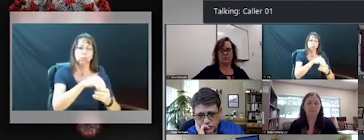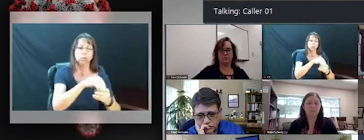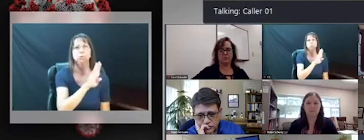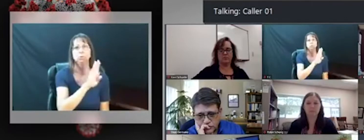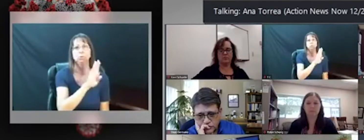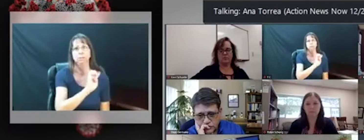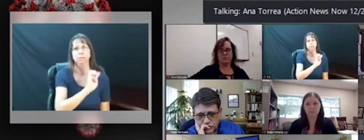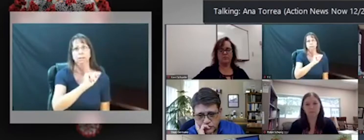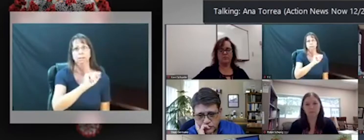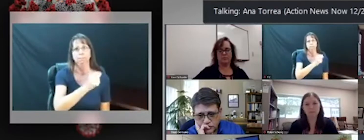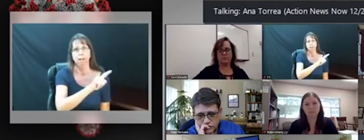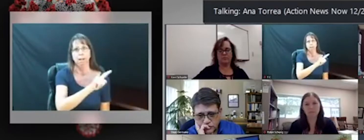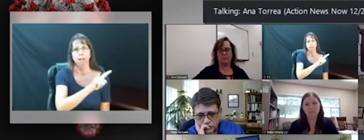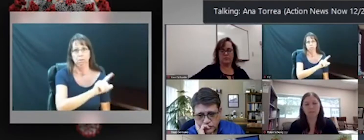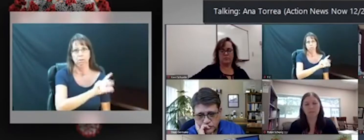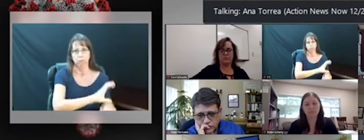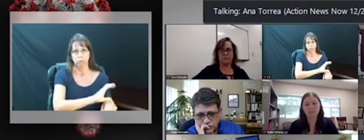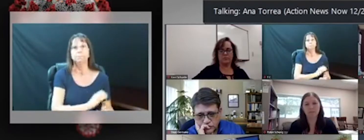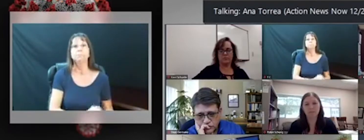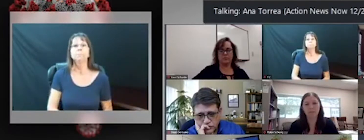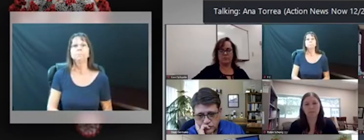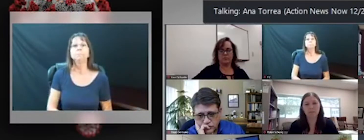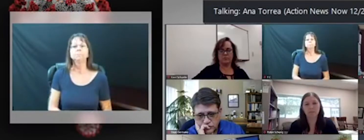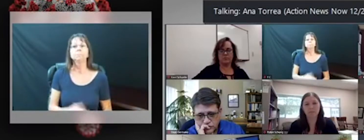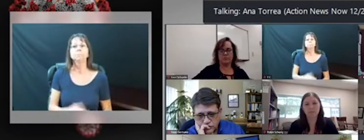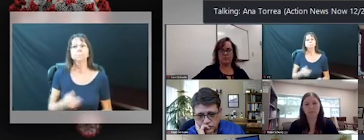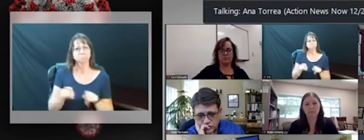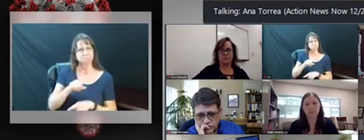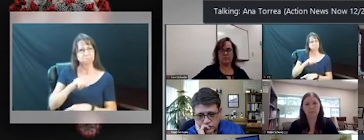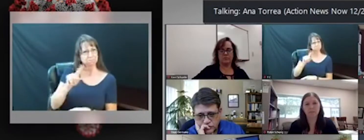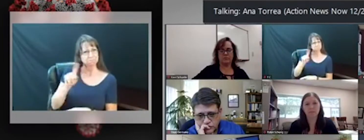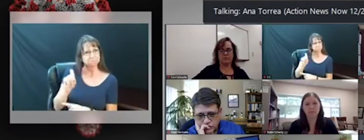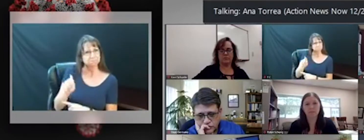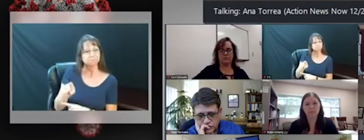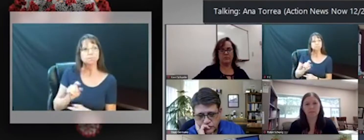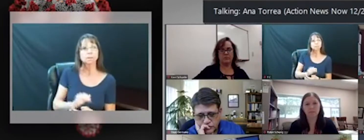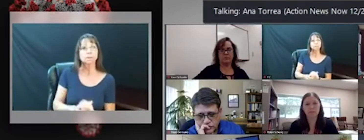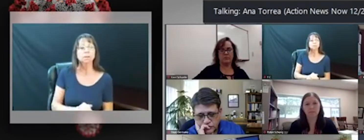And just want to make sure, like you mentioned, does BSSM also have